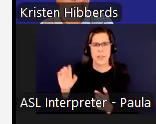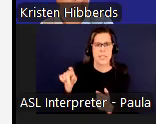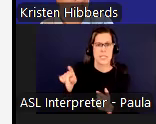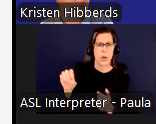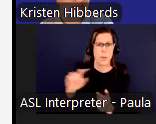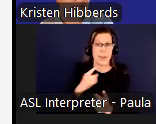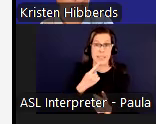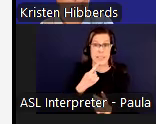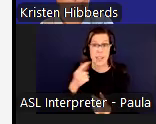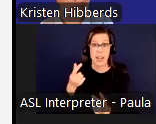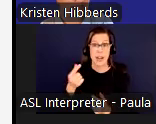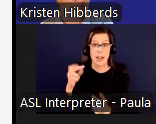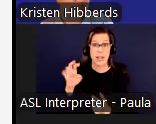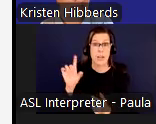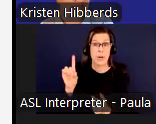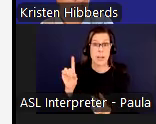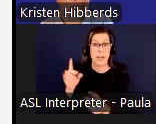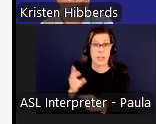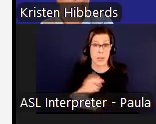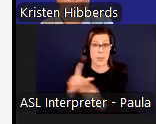grids that are used in licensed facilities.